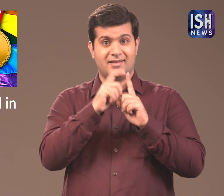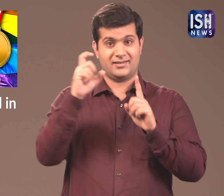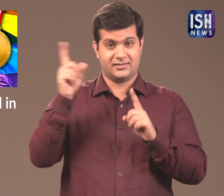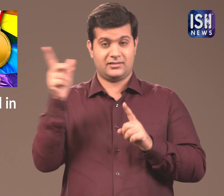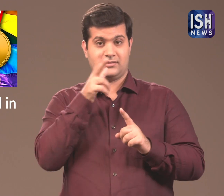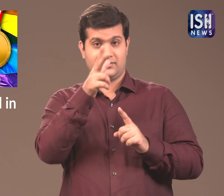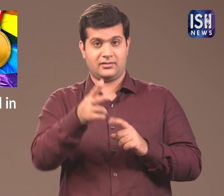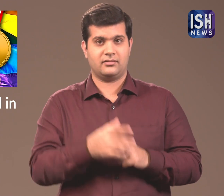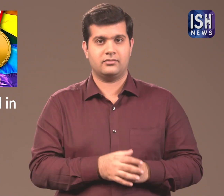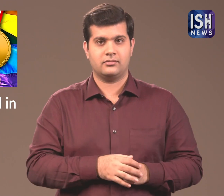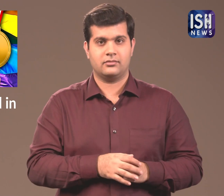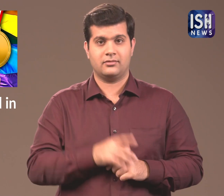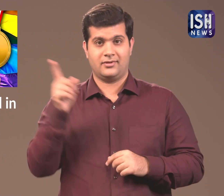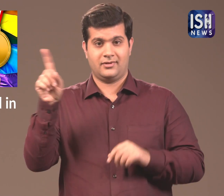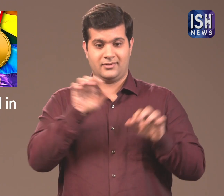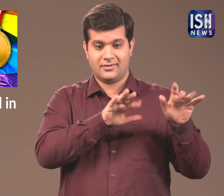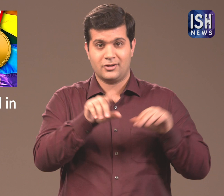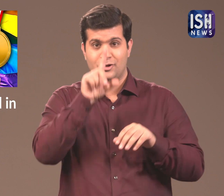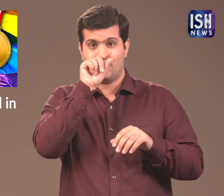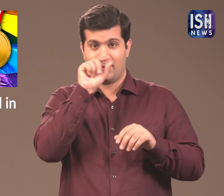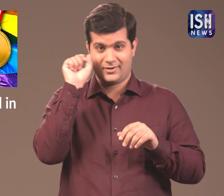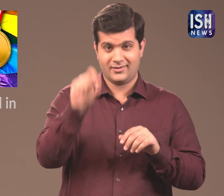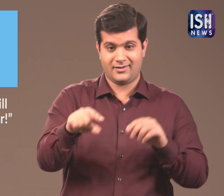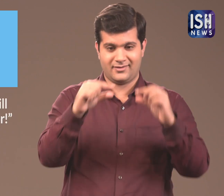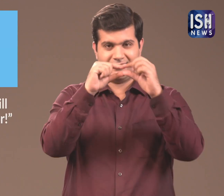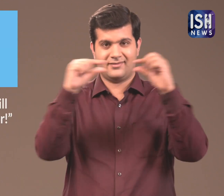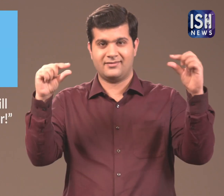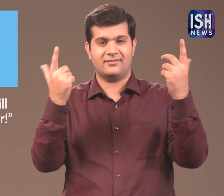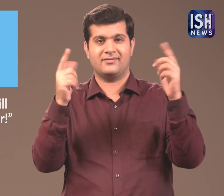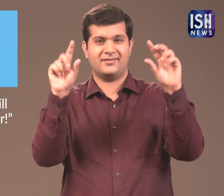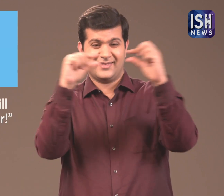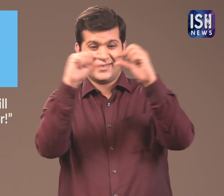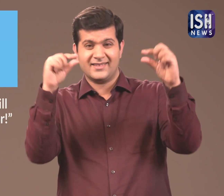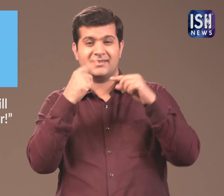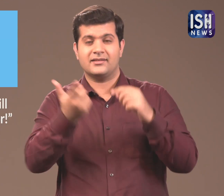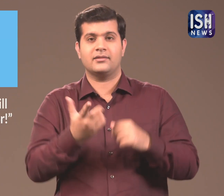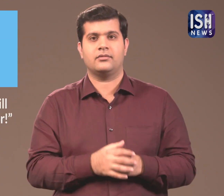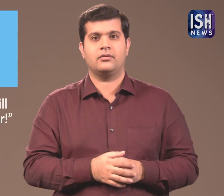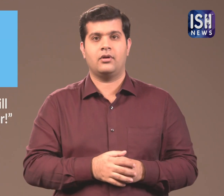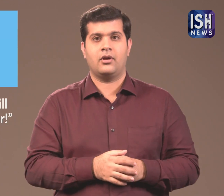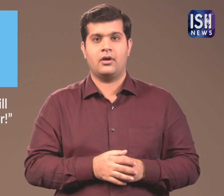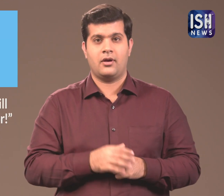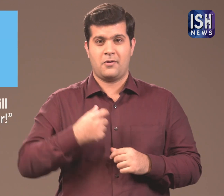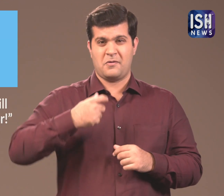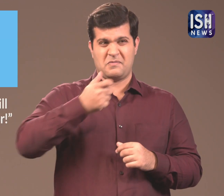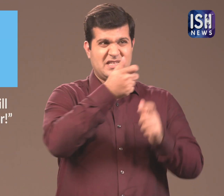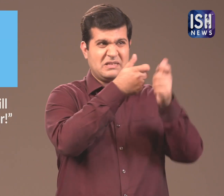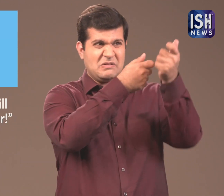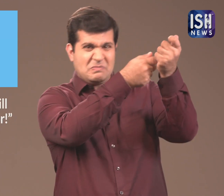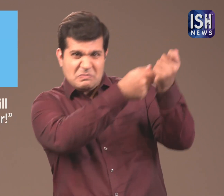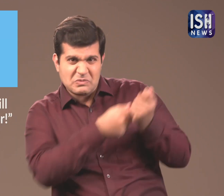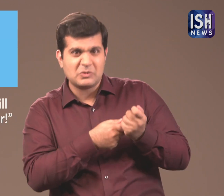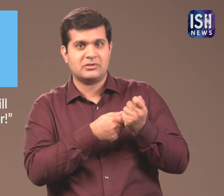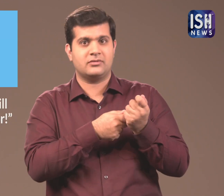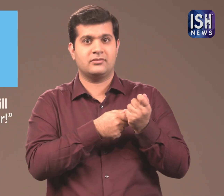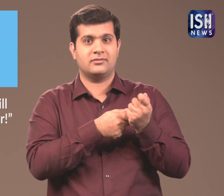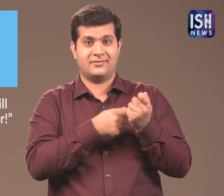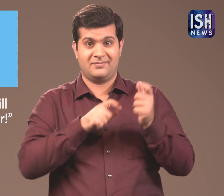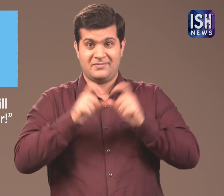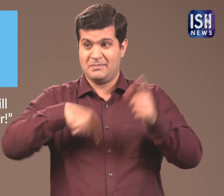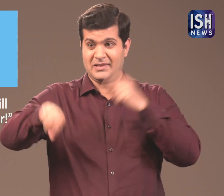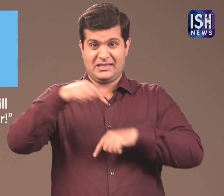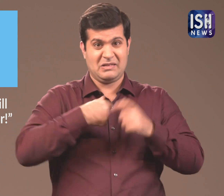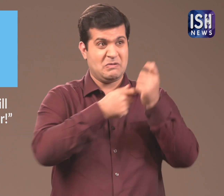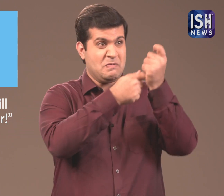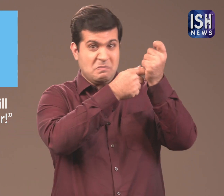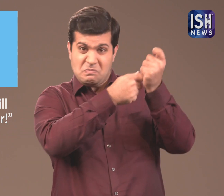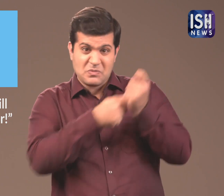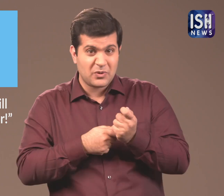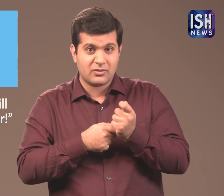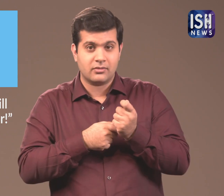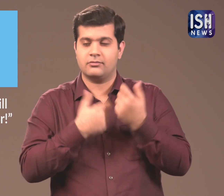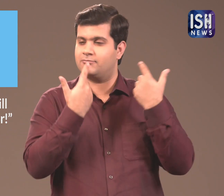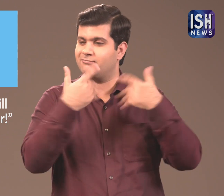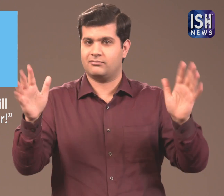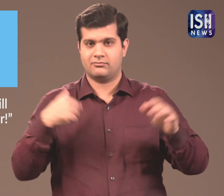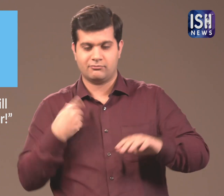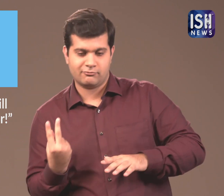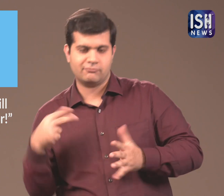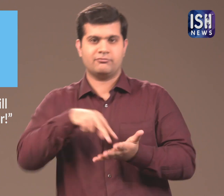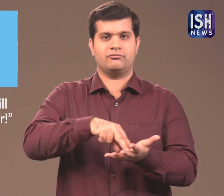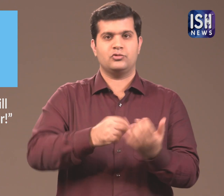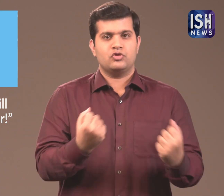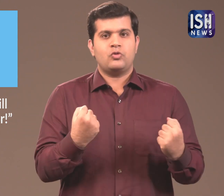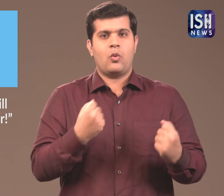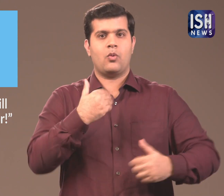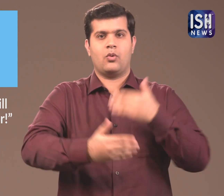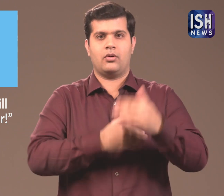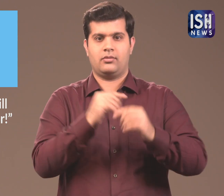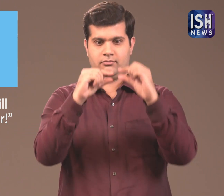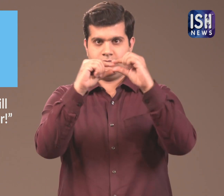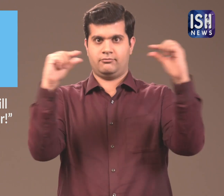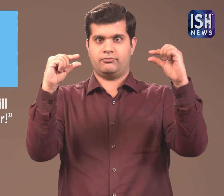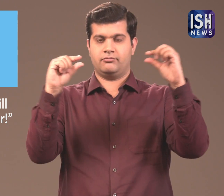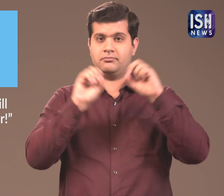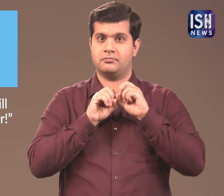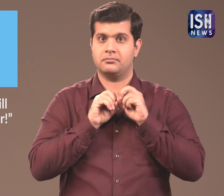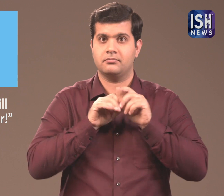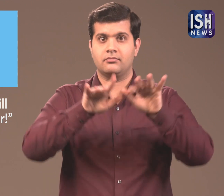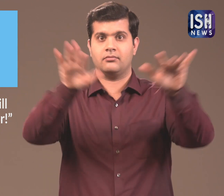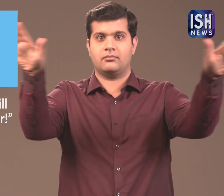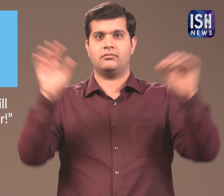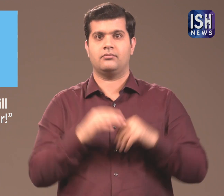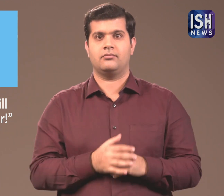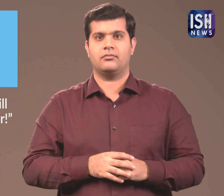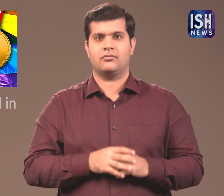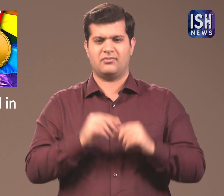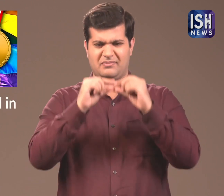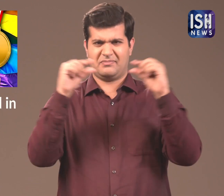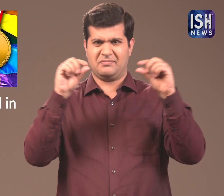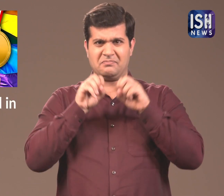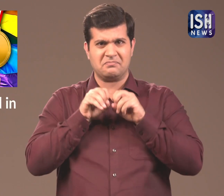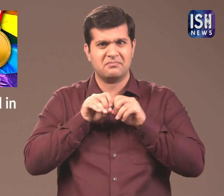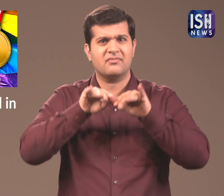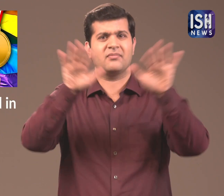After she won the gold medal she Tweeted that, “Pull me down, I will come back stronger!”